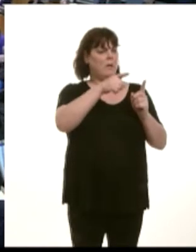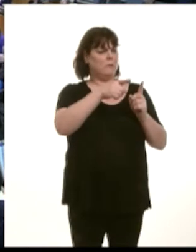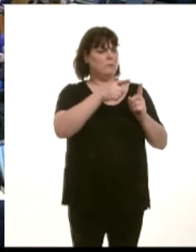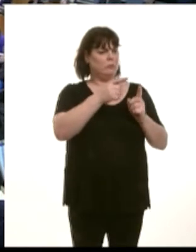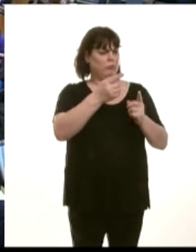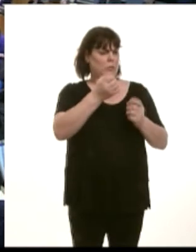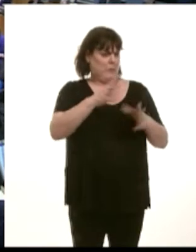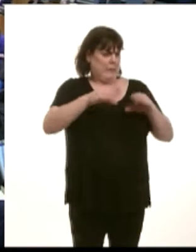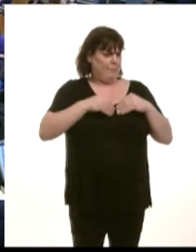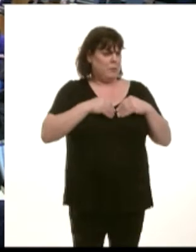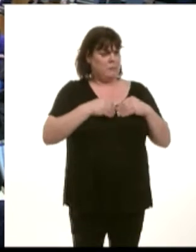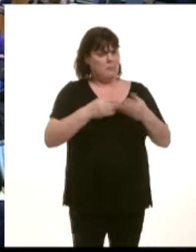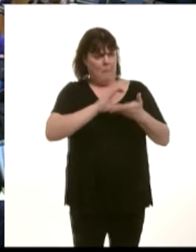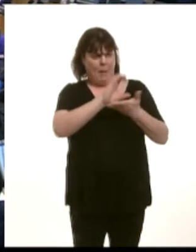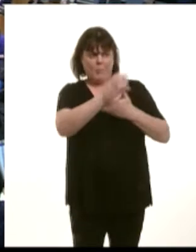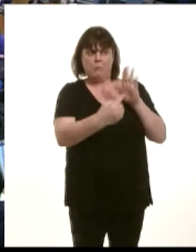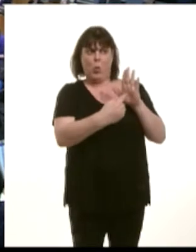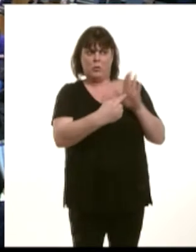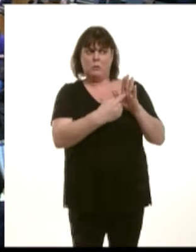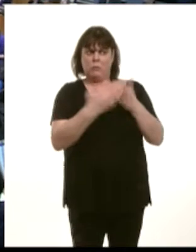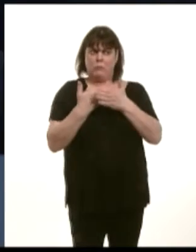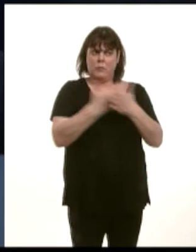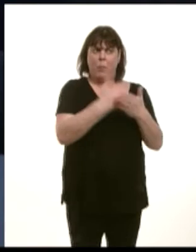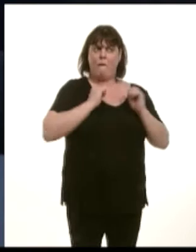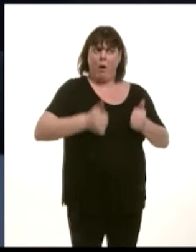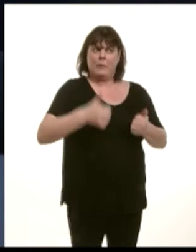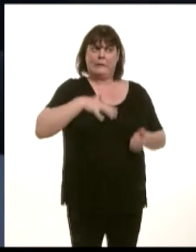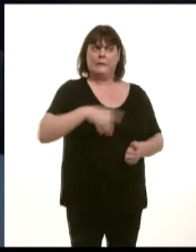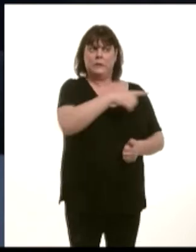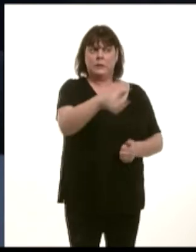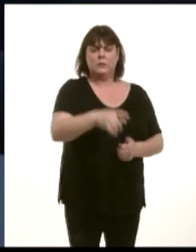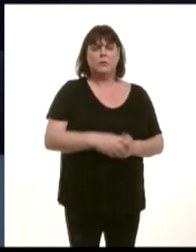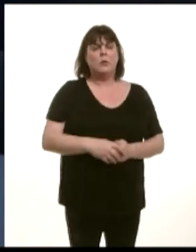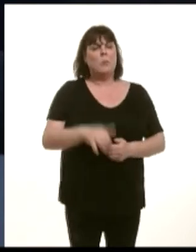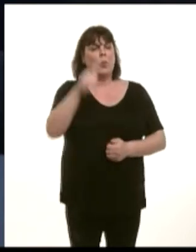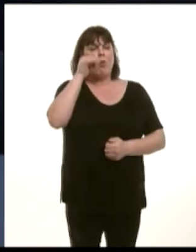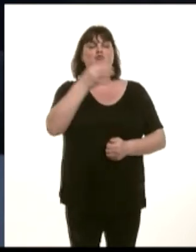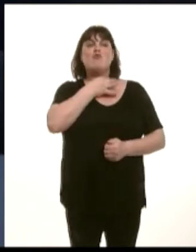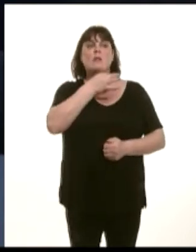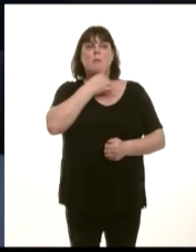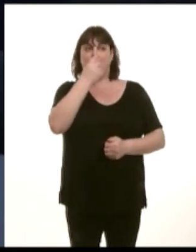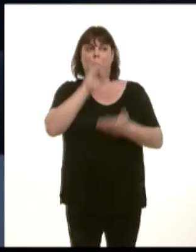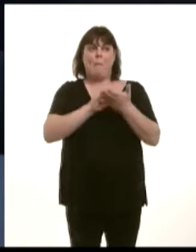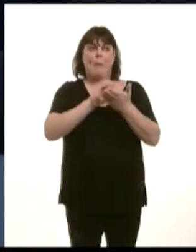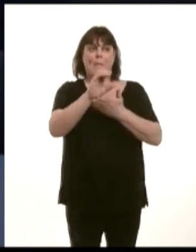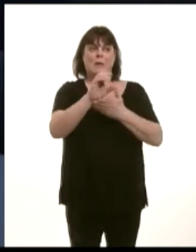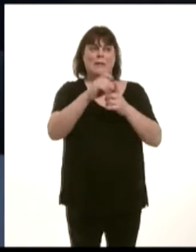The Deputy Minister's statement also made it clear that there is a risk now that these payments won't be made in December 2015.